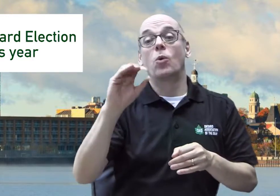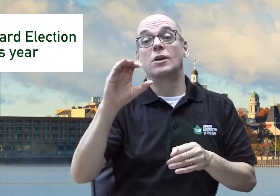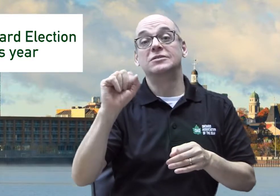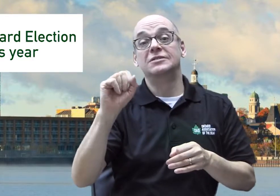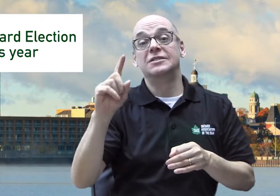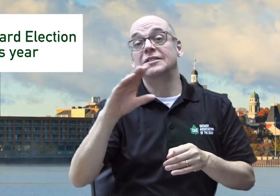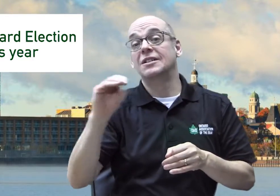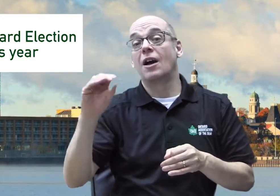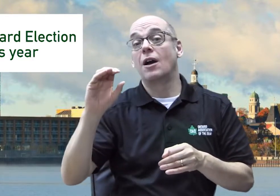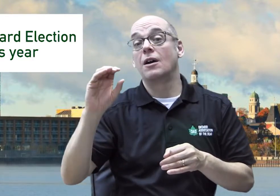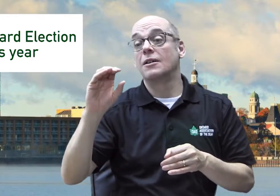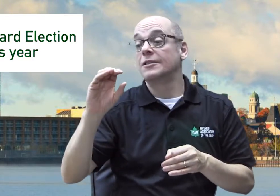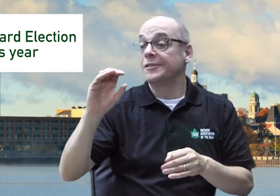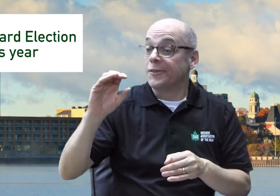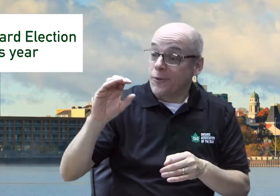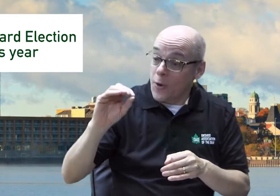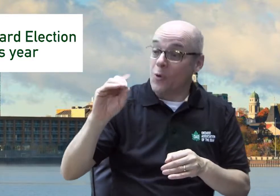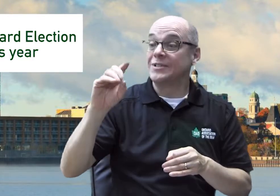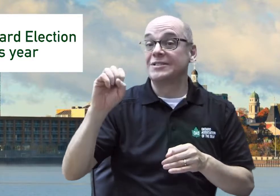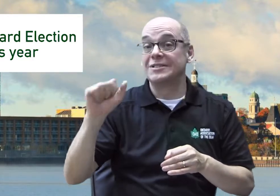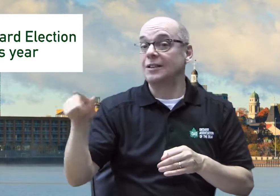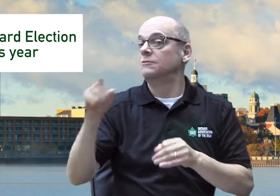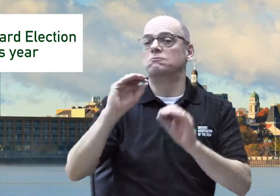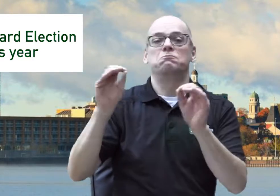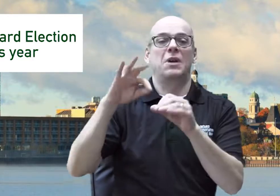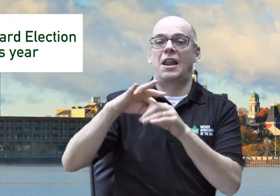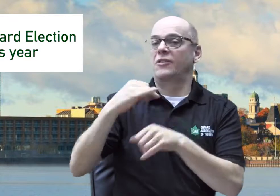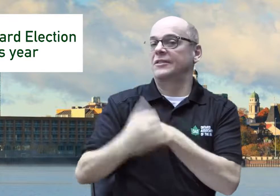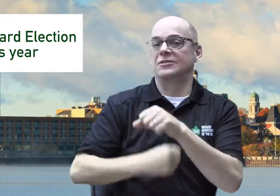This year, OCSD and ODSA do not have a board election.